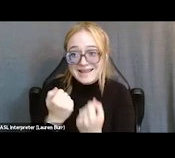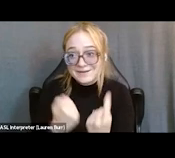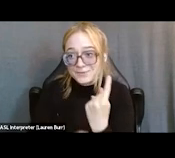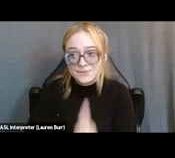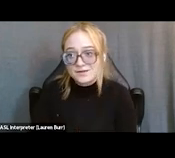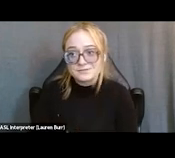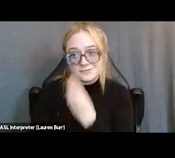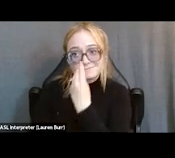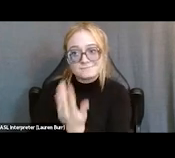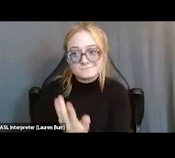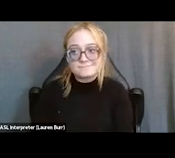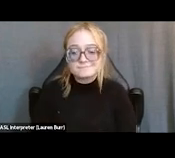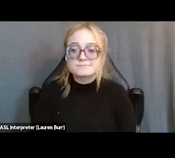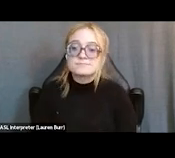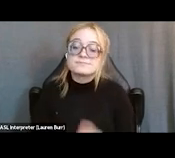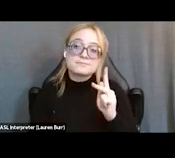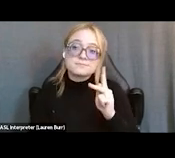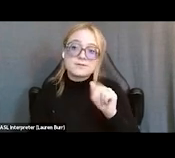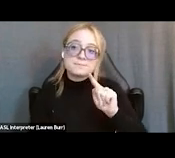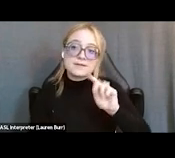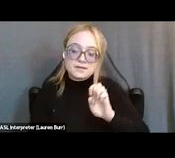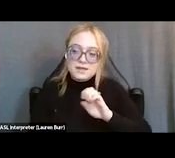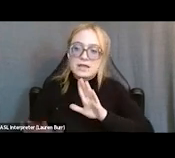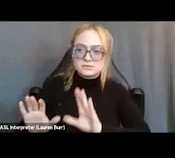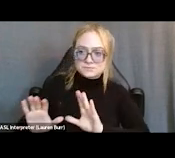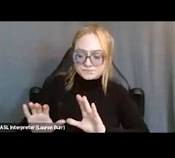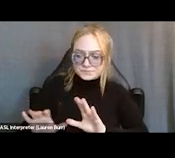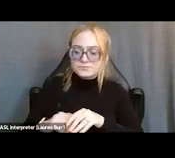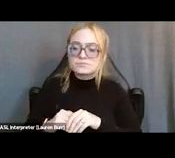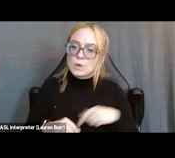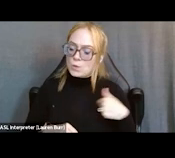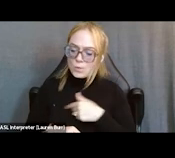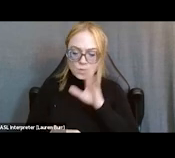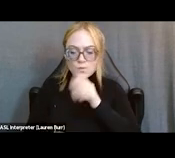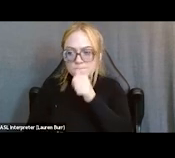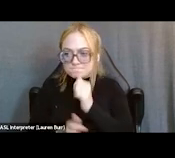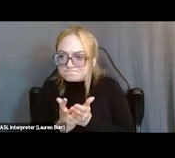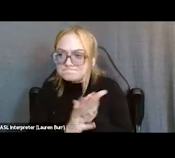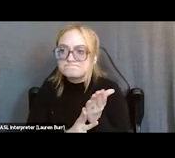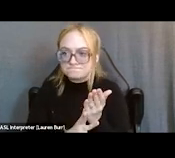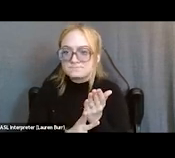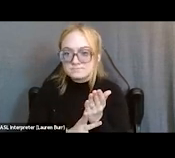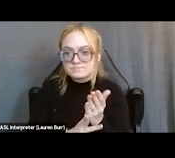So Kate talked to me and she said, oh, we get through and she showed me